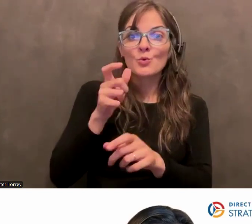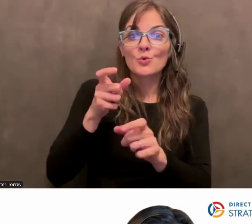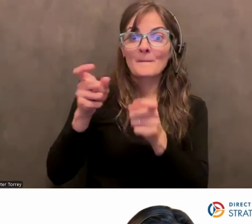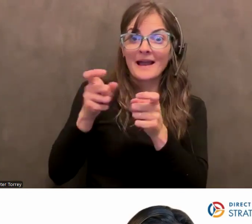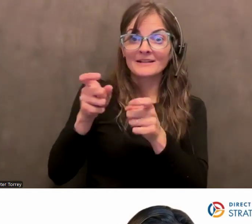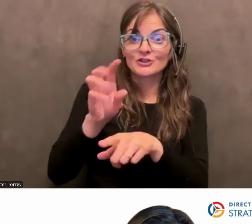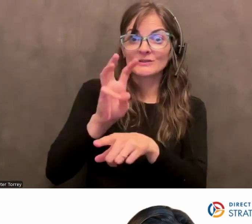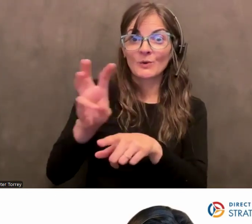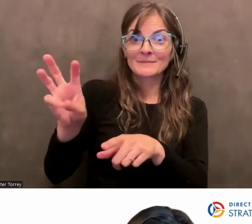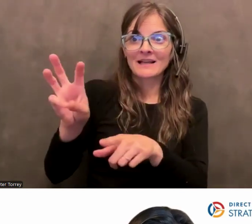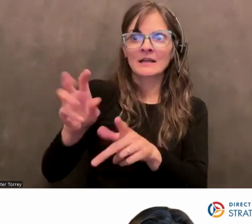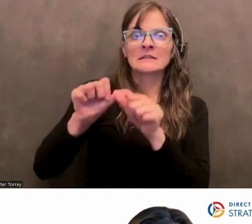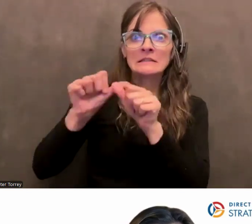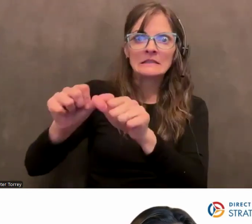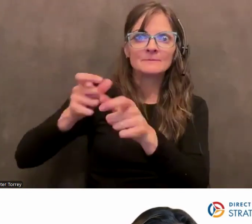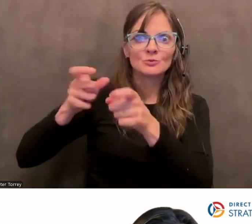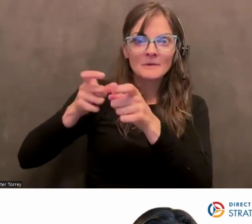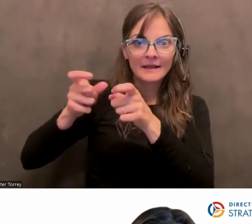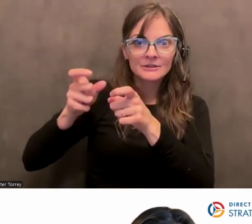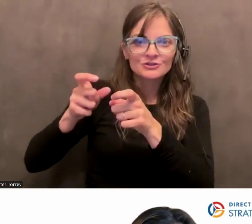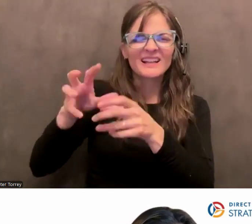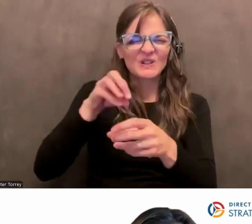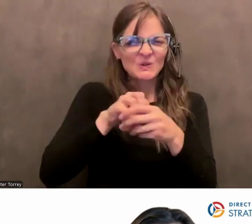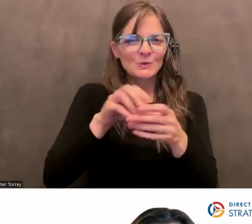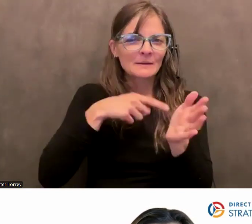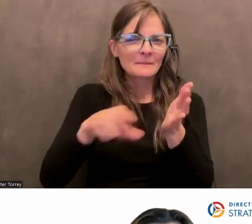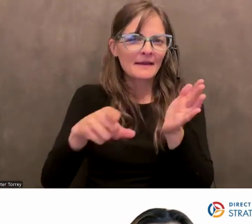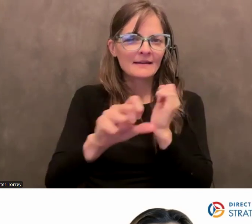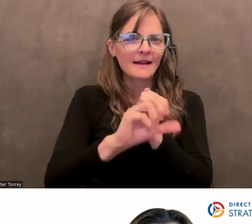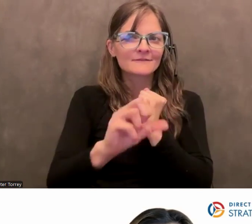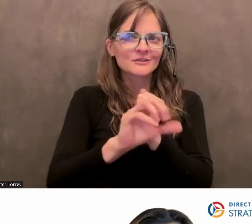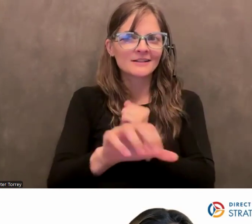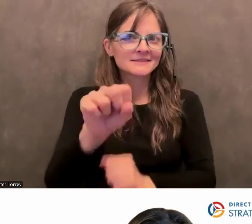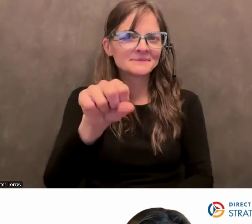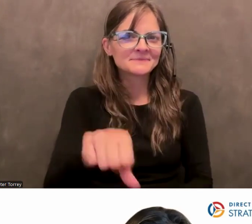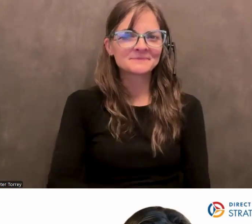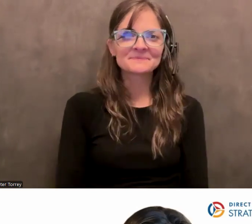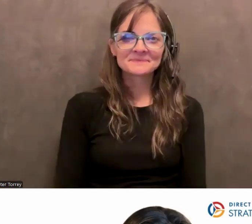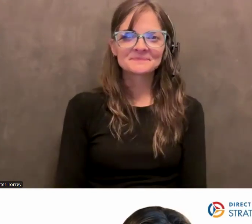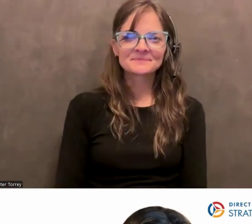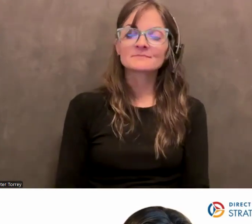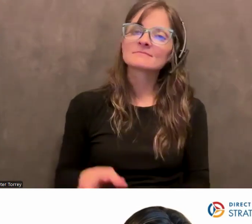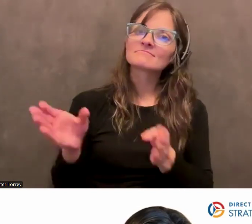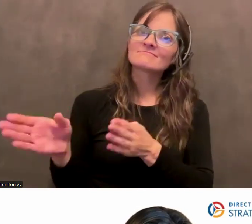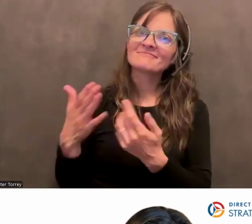and our paid advertising. Great, thank you. So you all talked about not just a media campaign here, right?